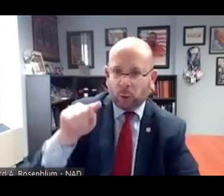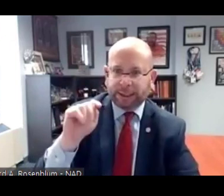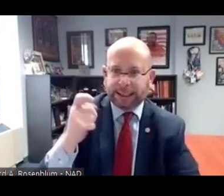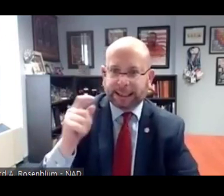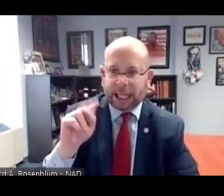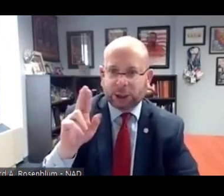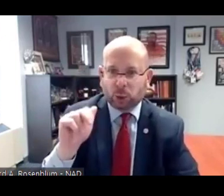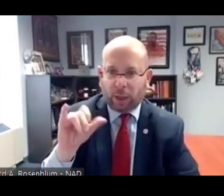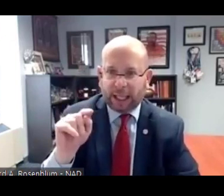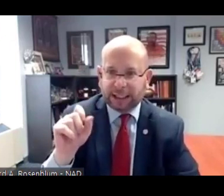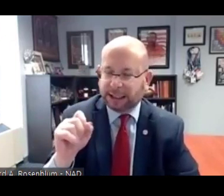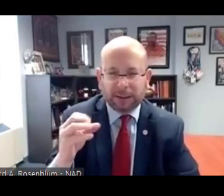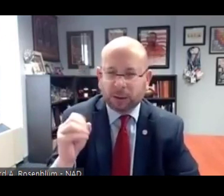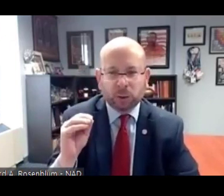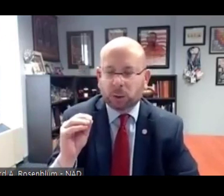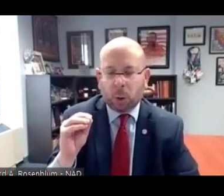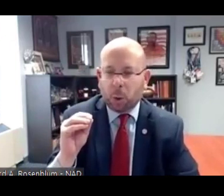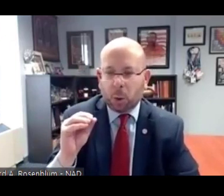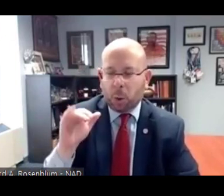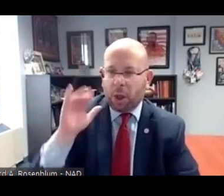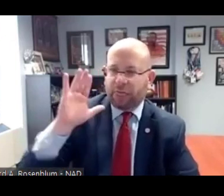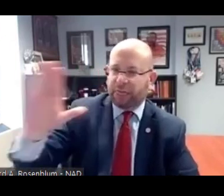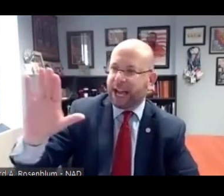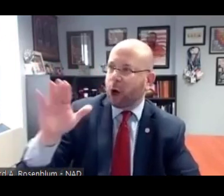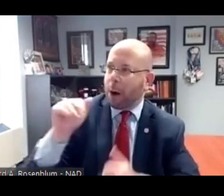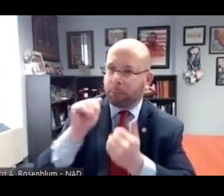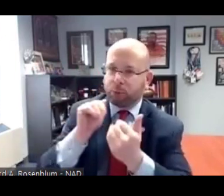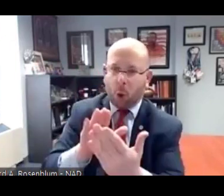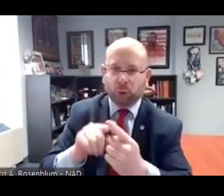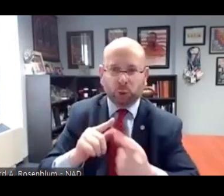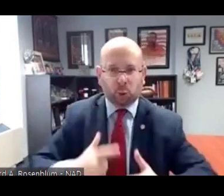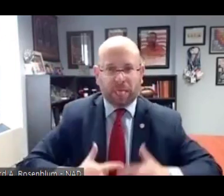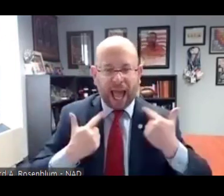They can’t access physical environments. They are isolated.